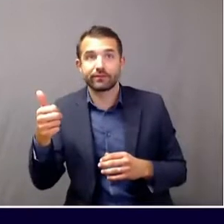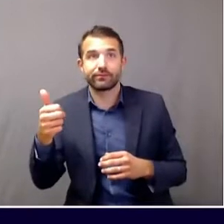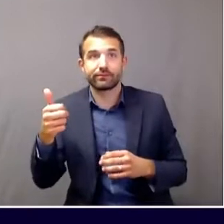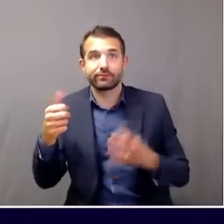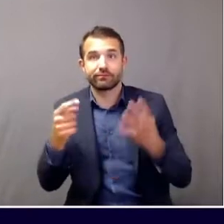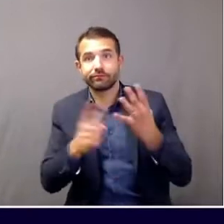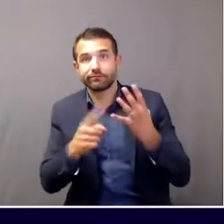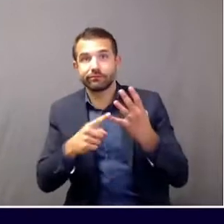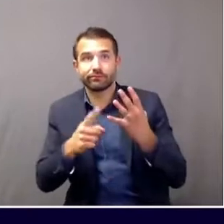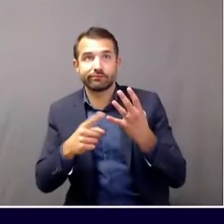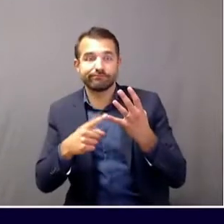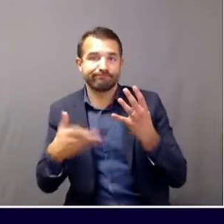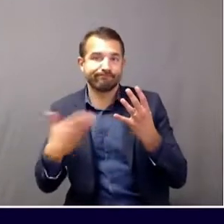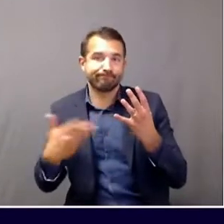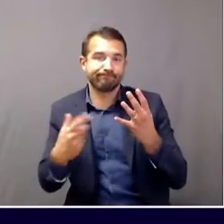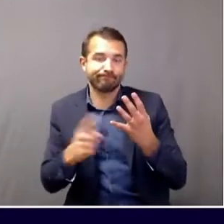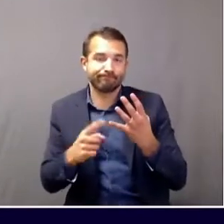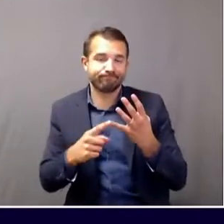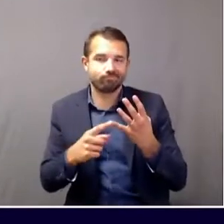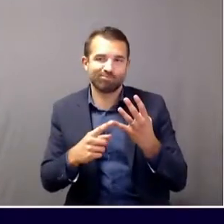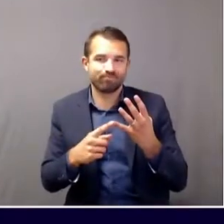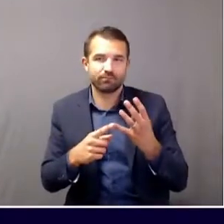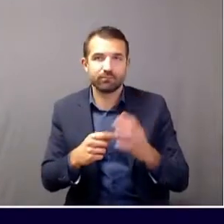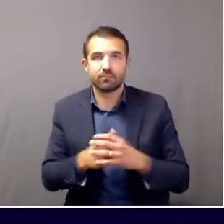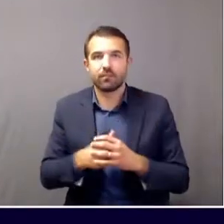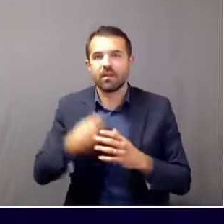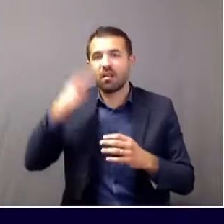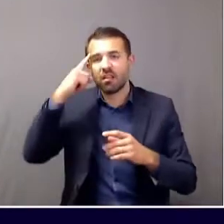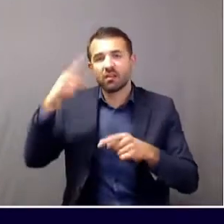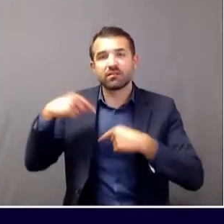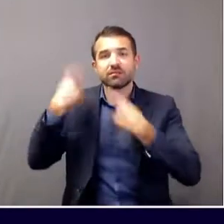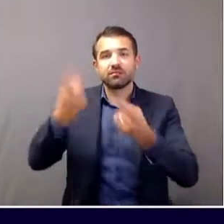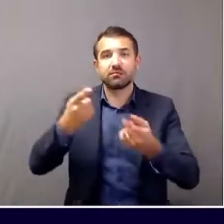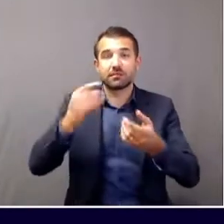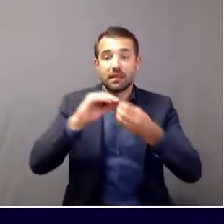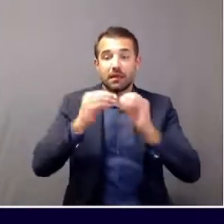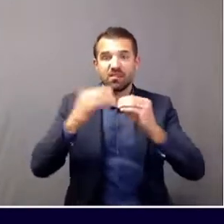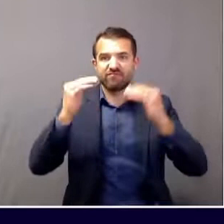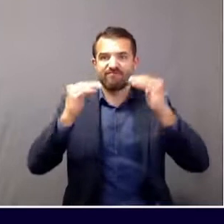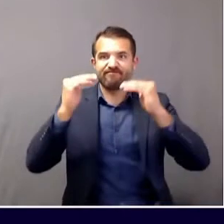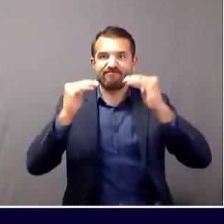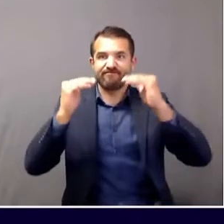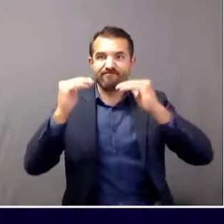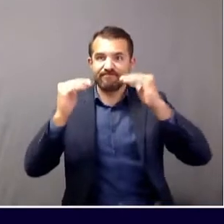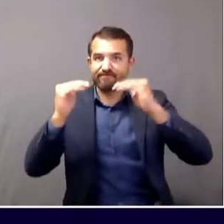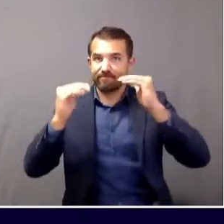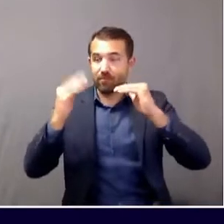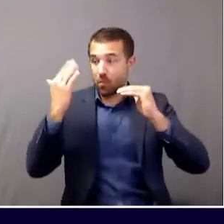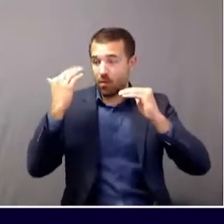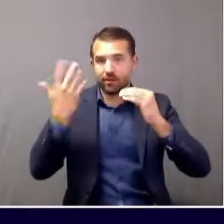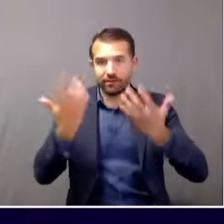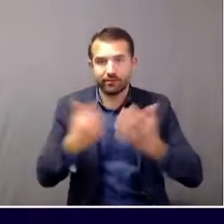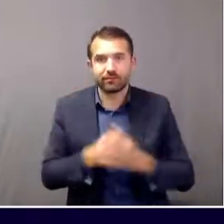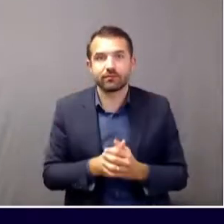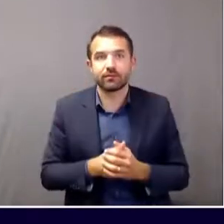keeping in in proportion to the